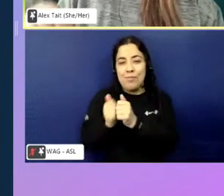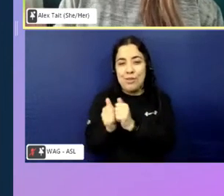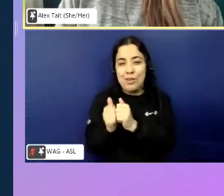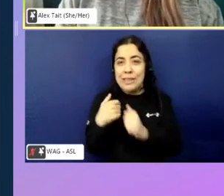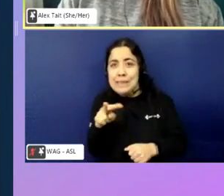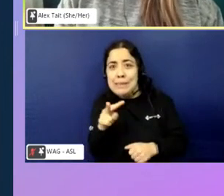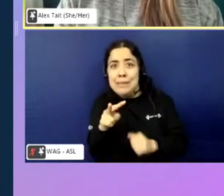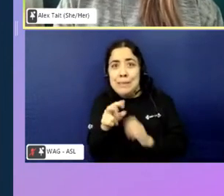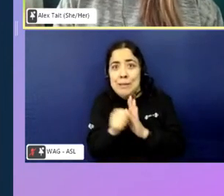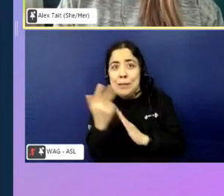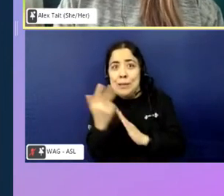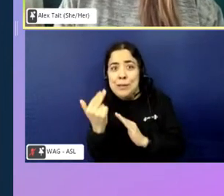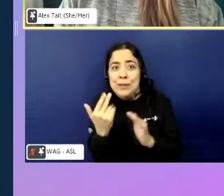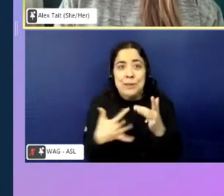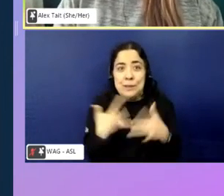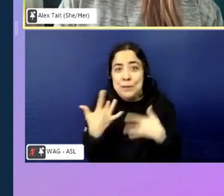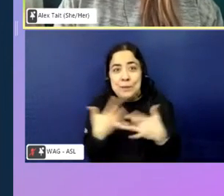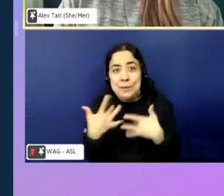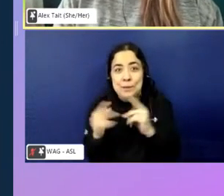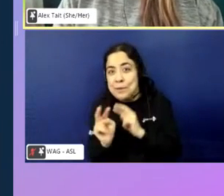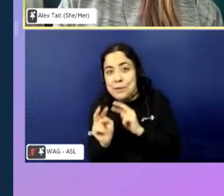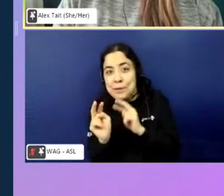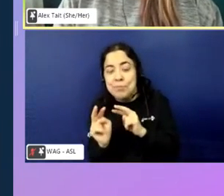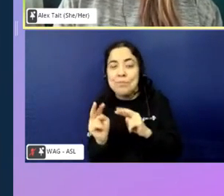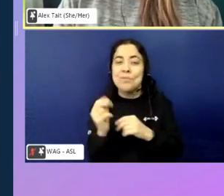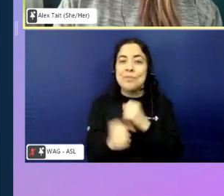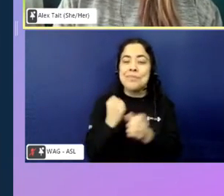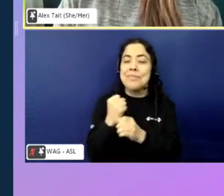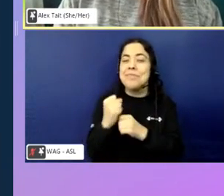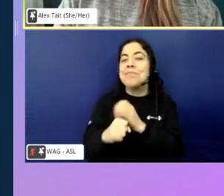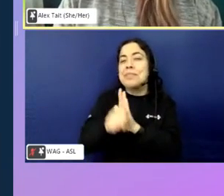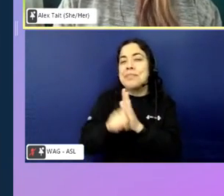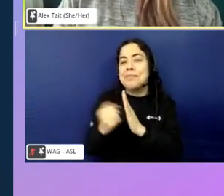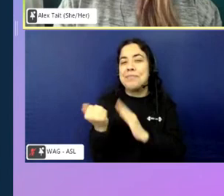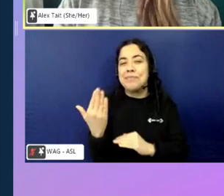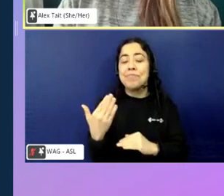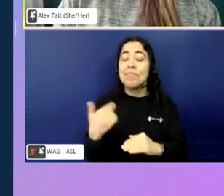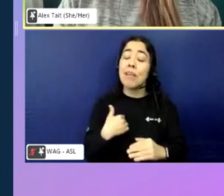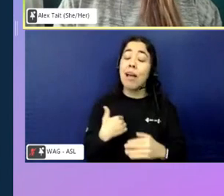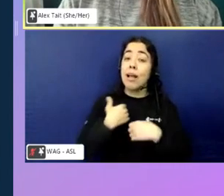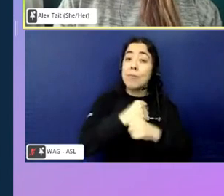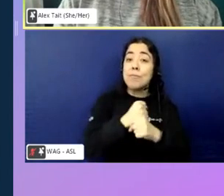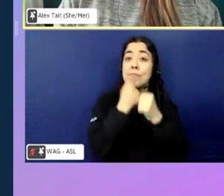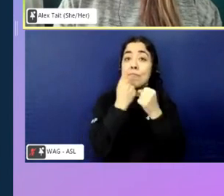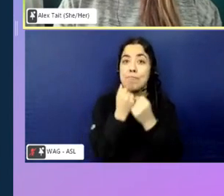product stack. I drag am rupaul's race enthusiastic. Currently watching season 15. I'm very excited. I am a